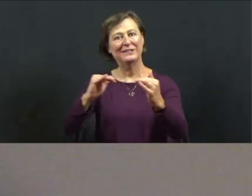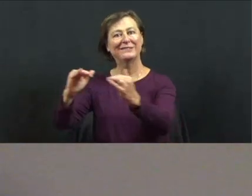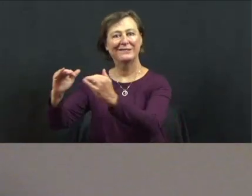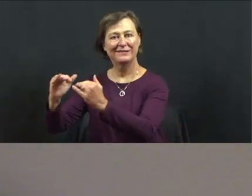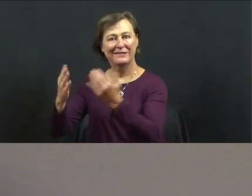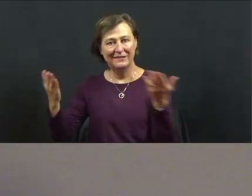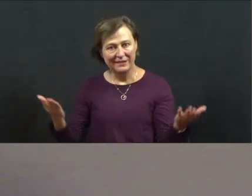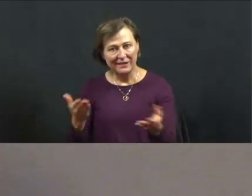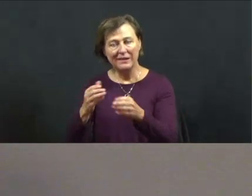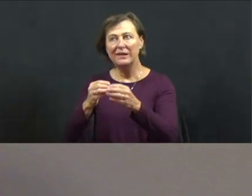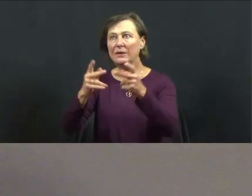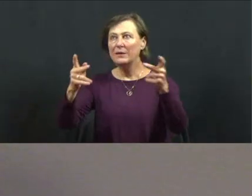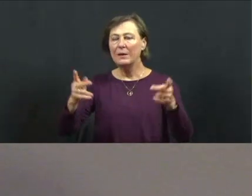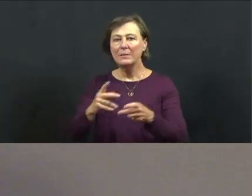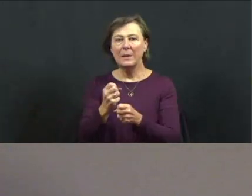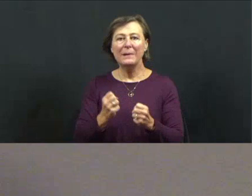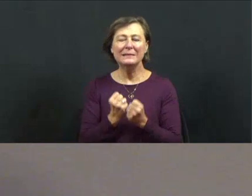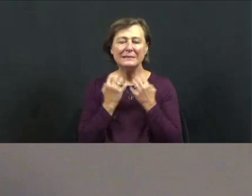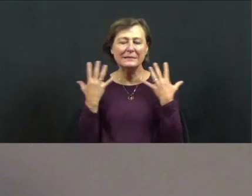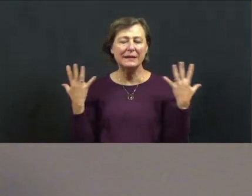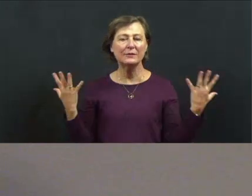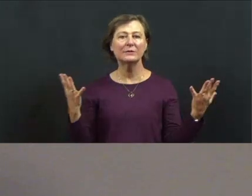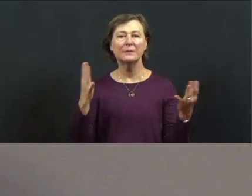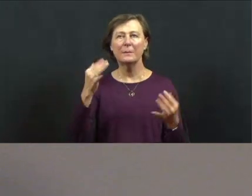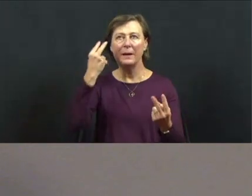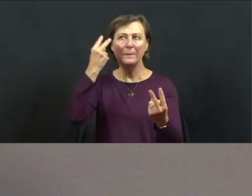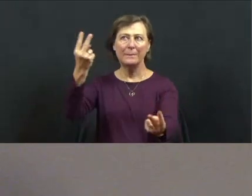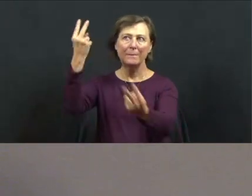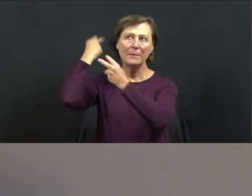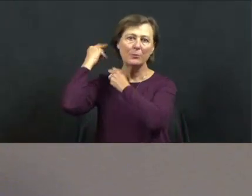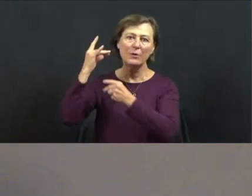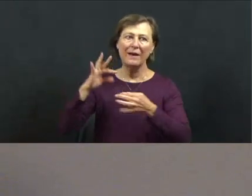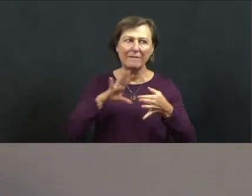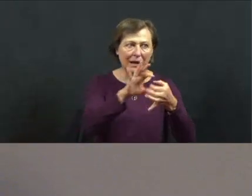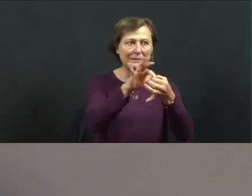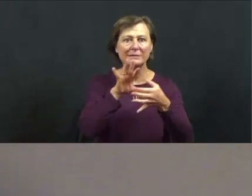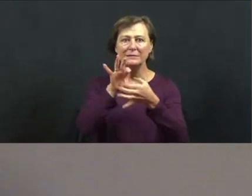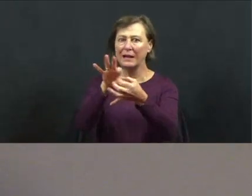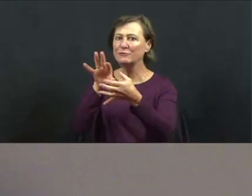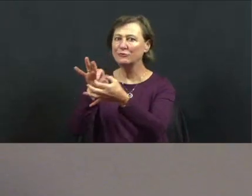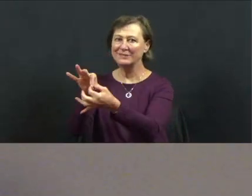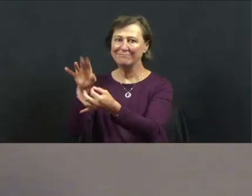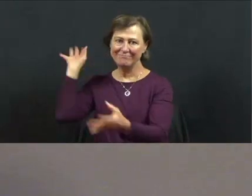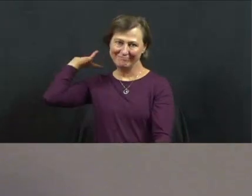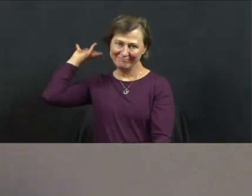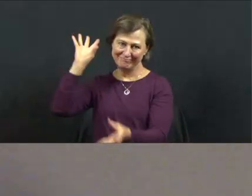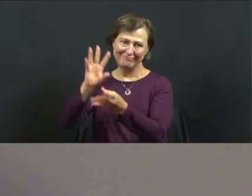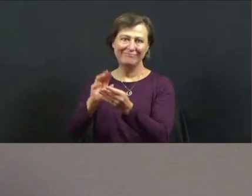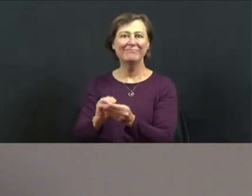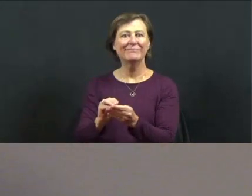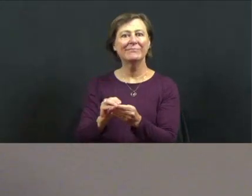sacred by memories of connection, let us each feel ourselves part of the